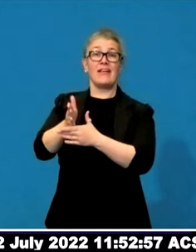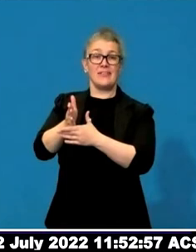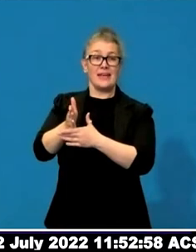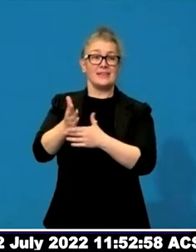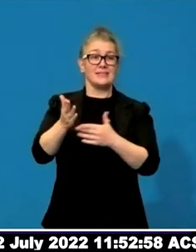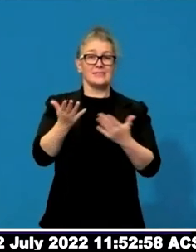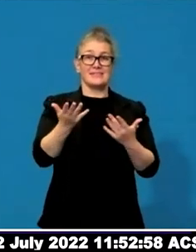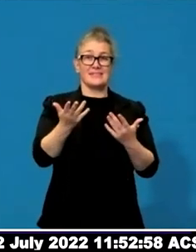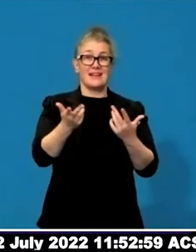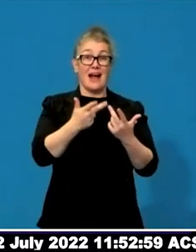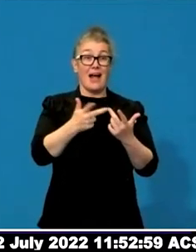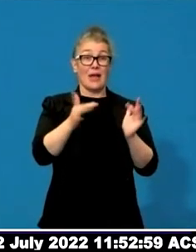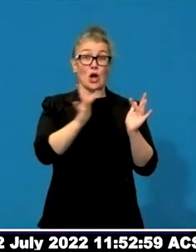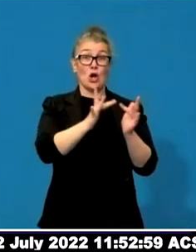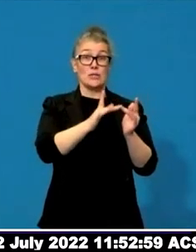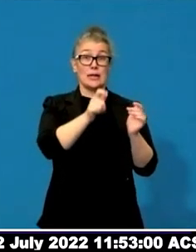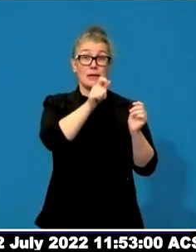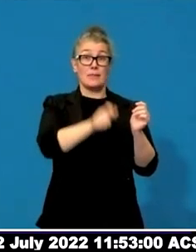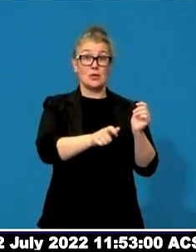and they are told, "Sorry, I can't give you any information